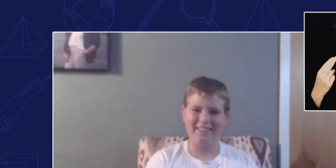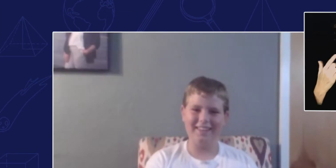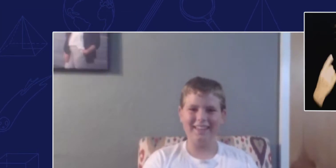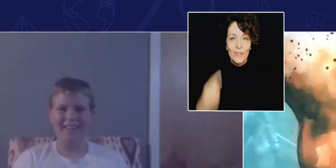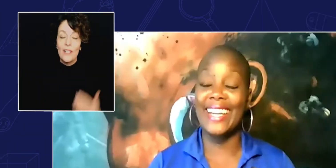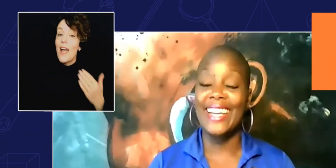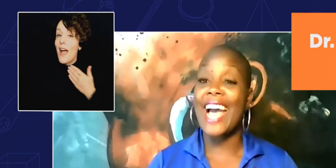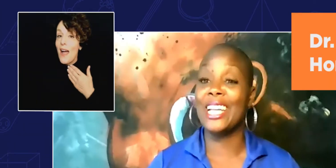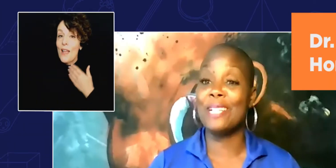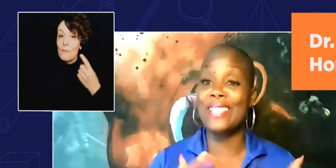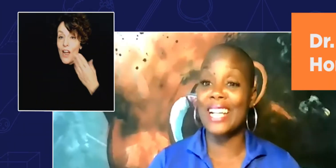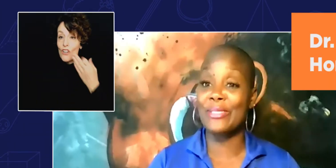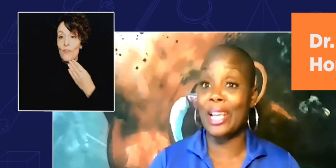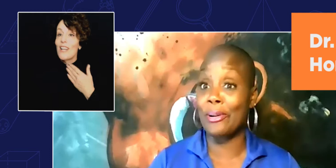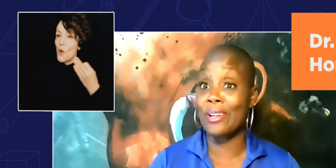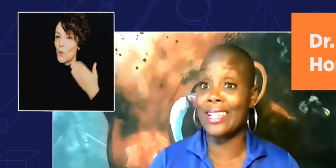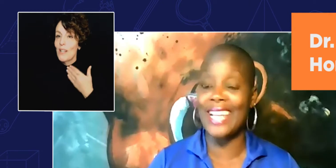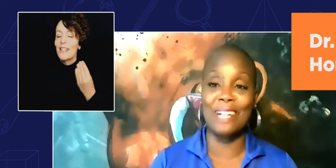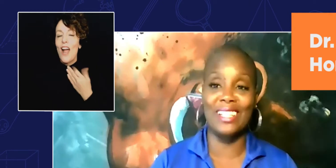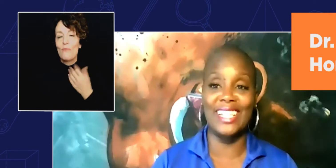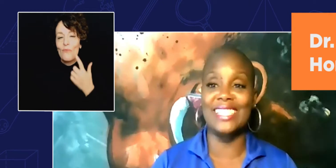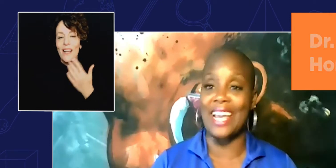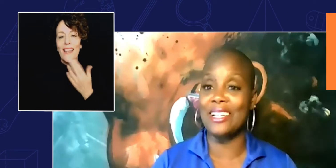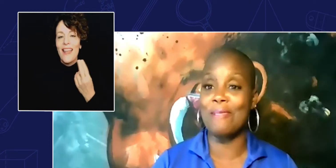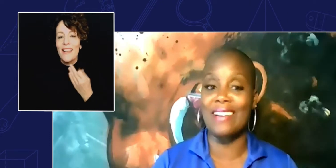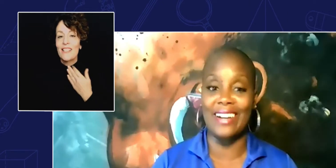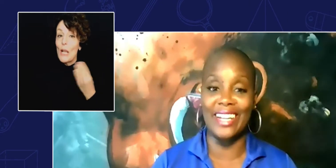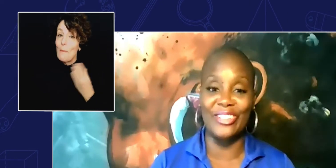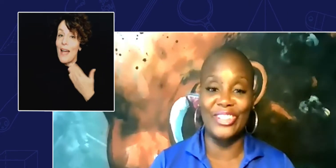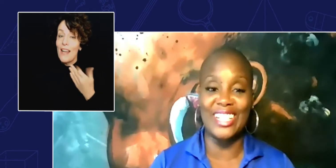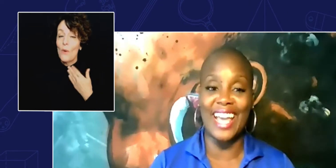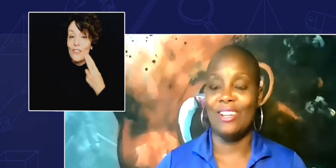I am Dr. Renee Horton and I'm really excited about our interview today.